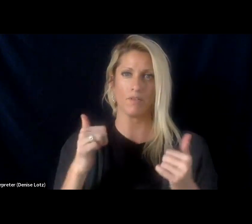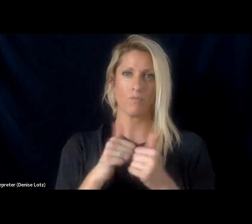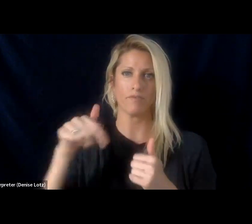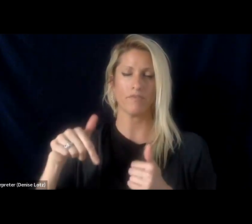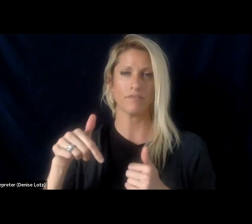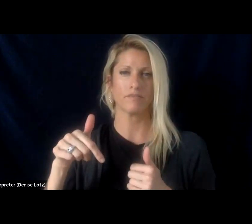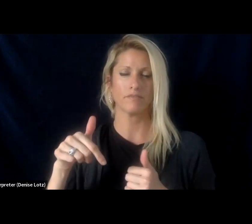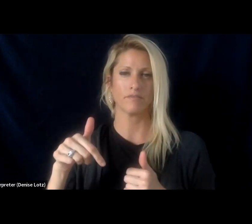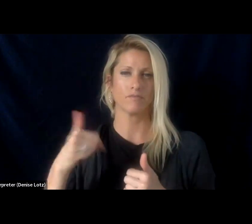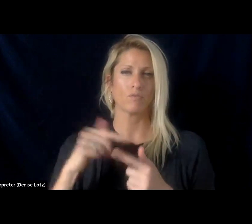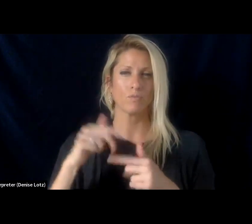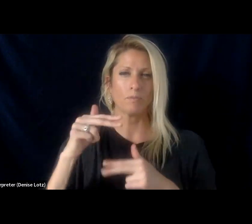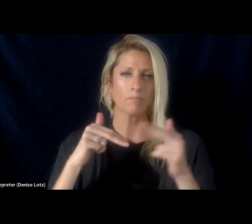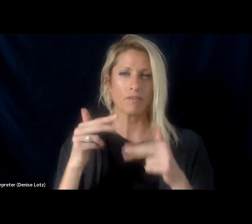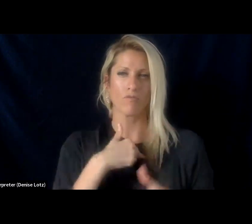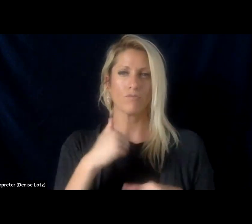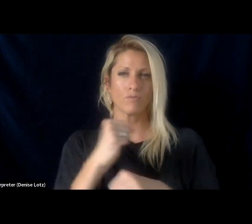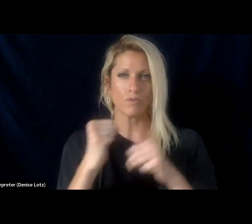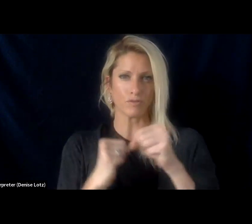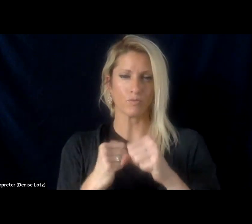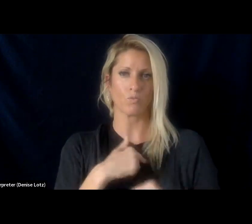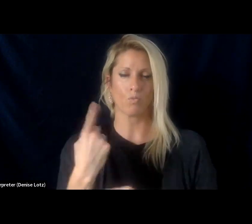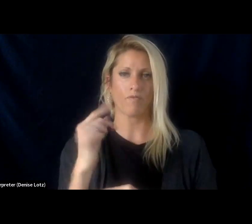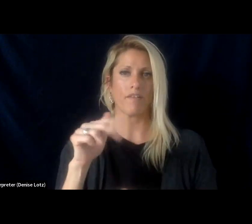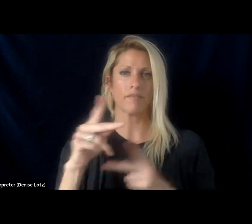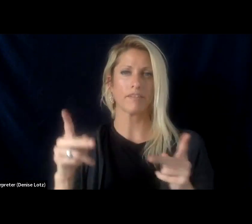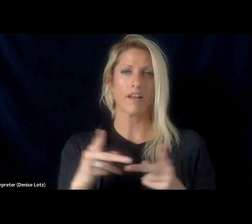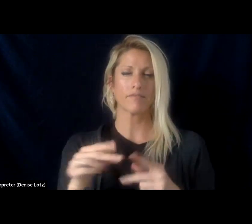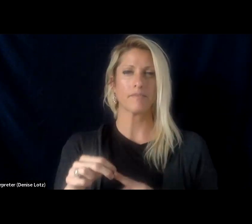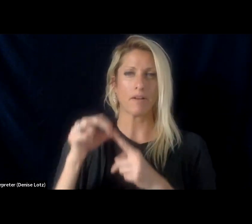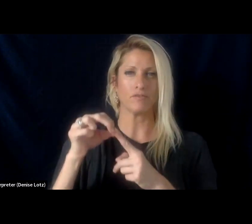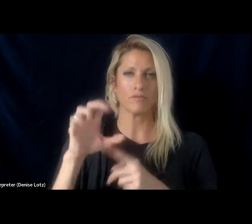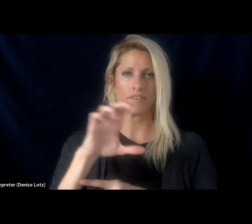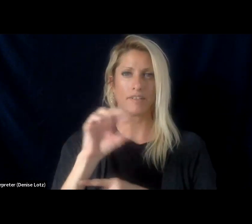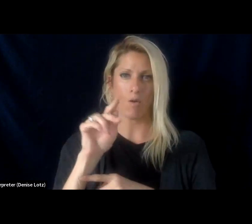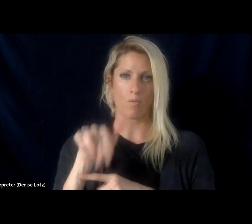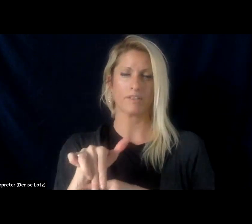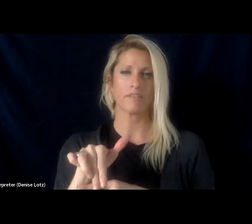our own infrastructure. We were we? We are one of those unique counties where we didn't